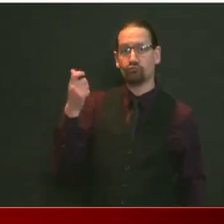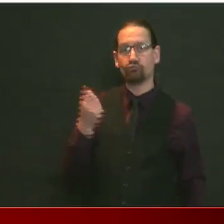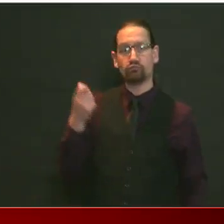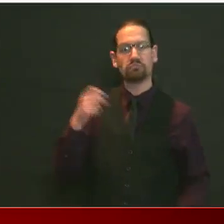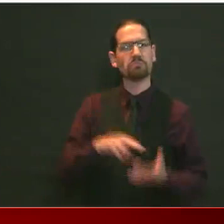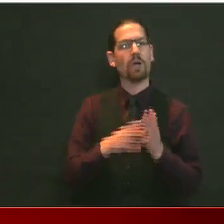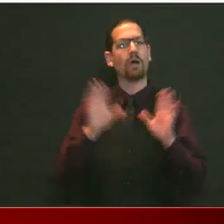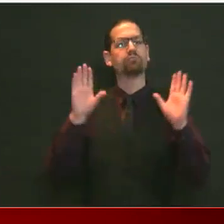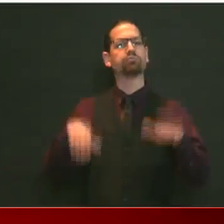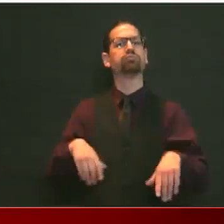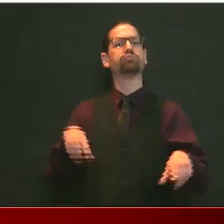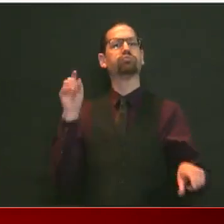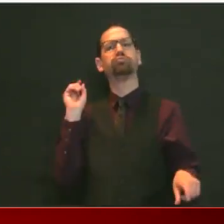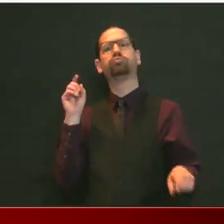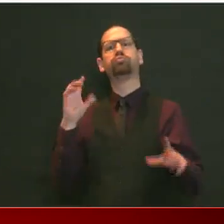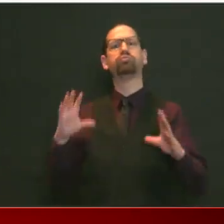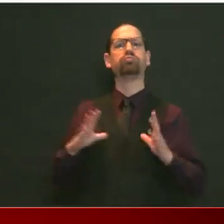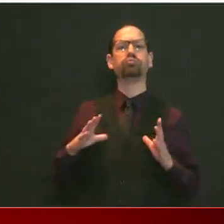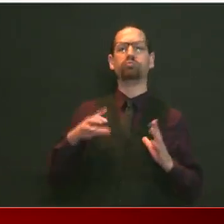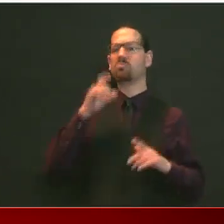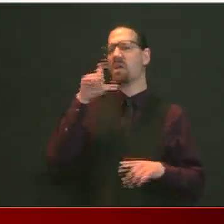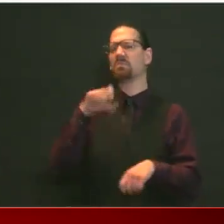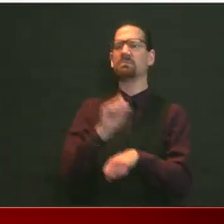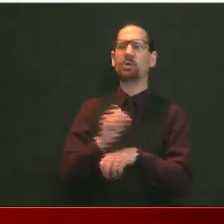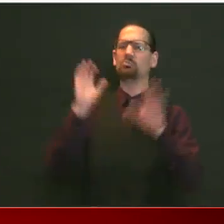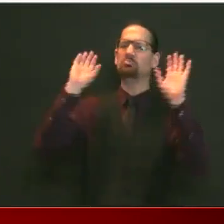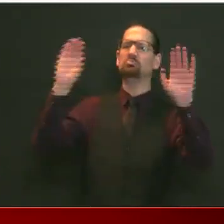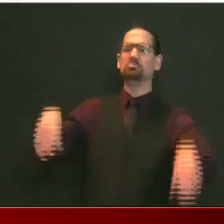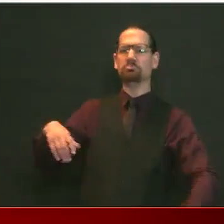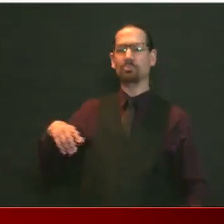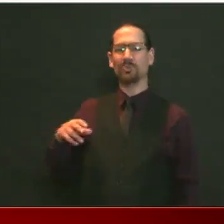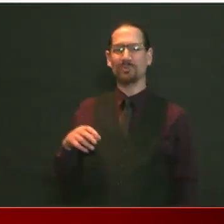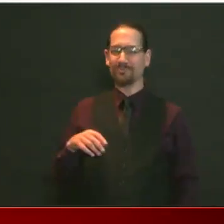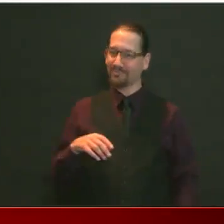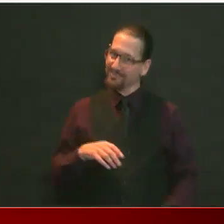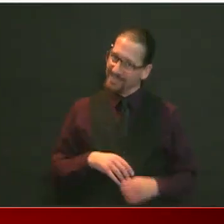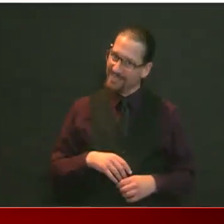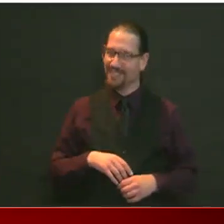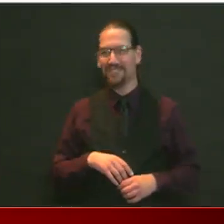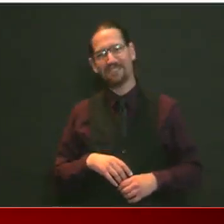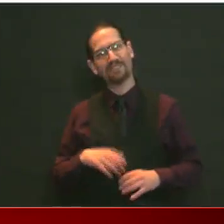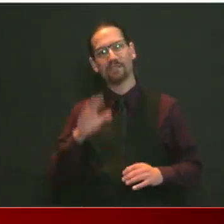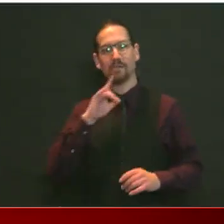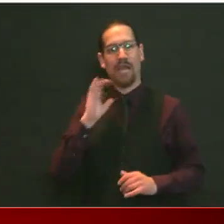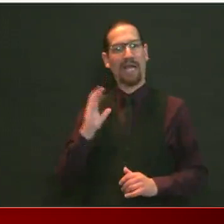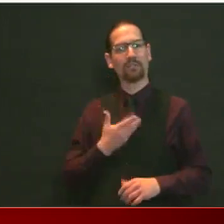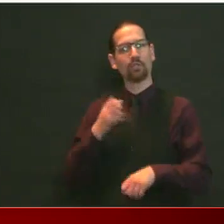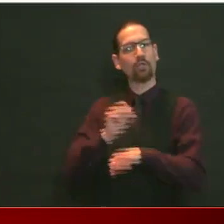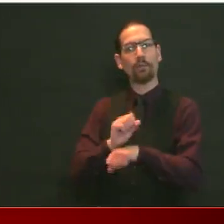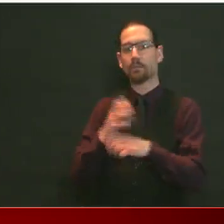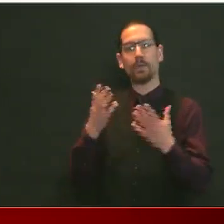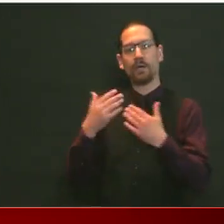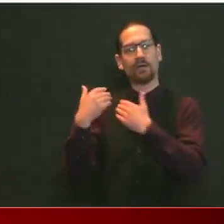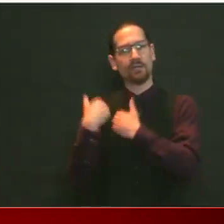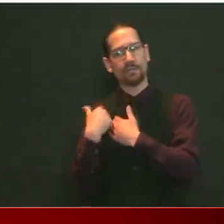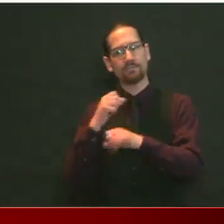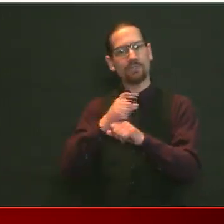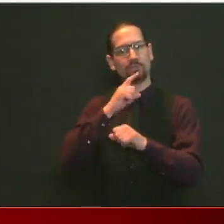YOU OUT OF WORK IF YOUR JOB CAME BACK. AND I'M HOPEFUL THAT AS WE DO A BETTER JOB OF GETTING P.P.E.